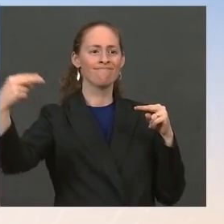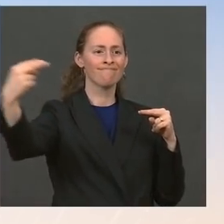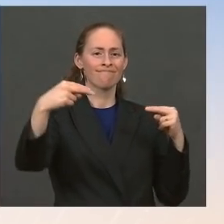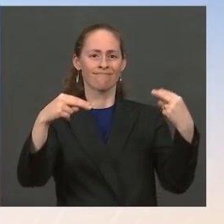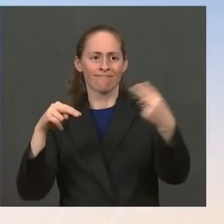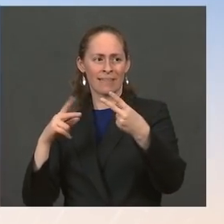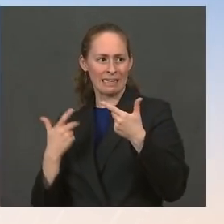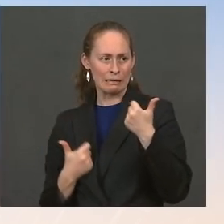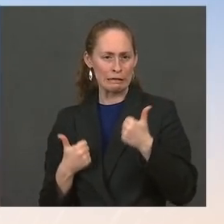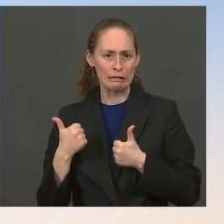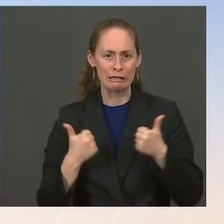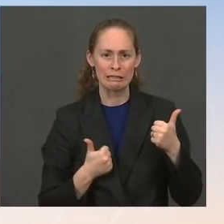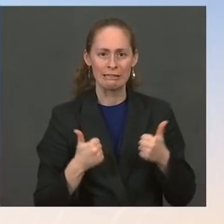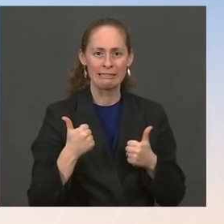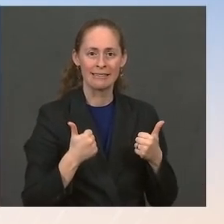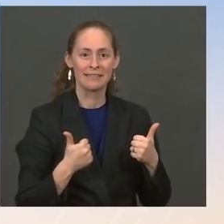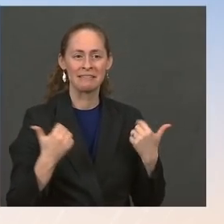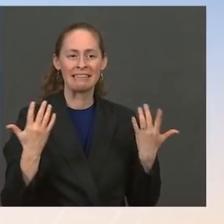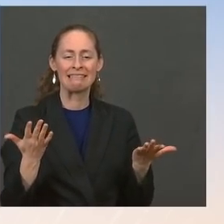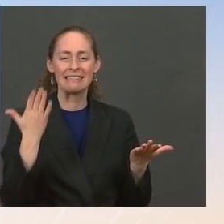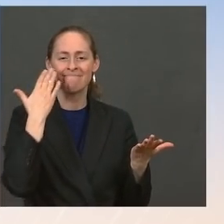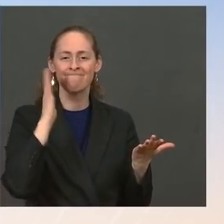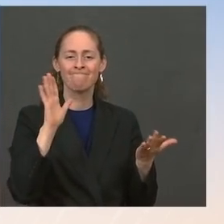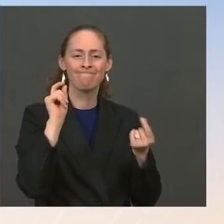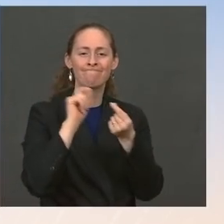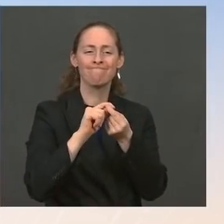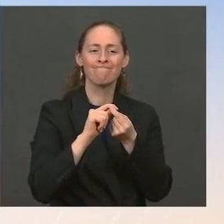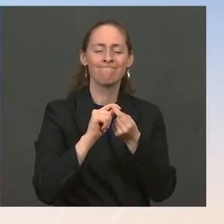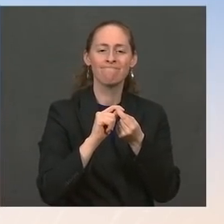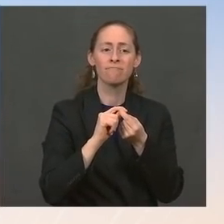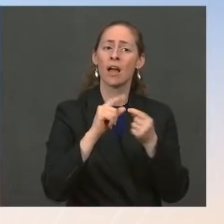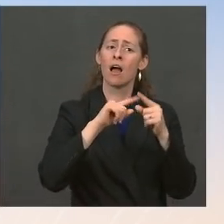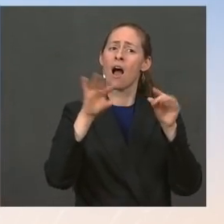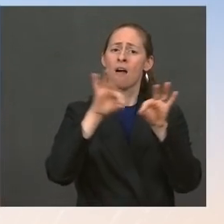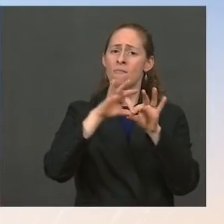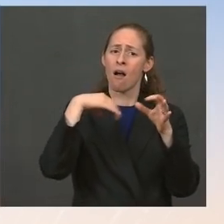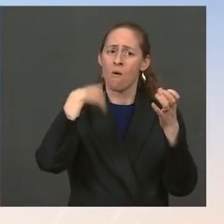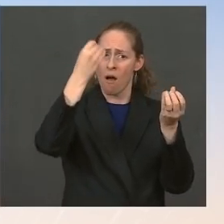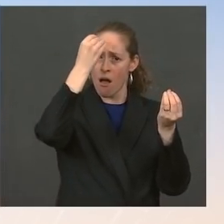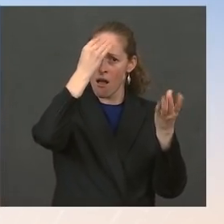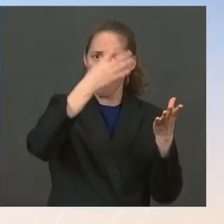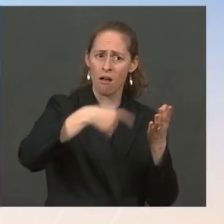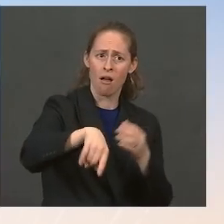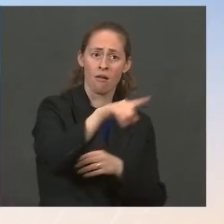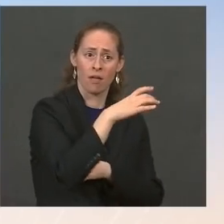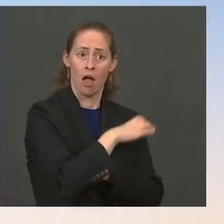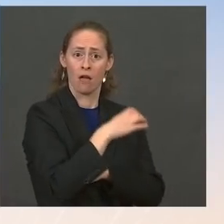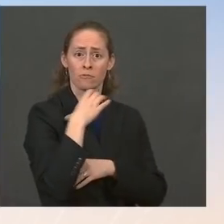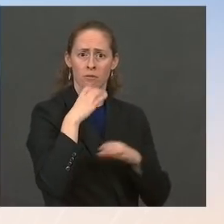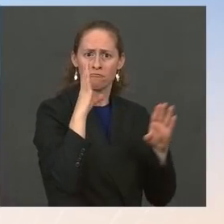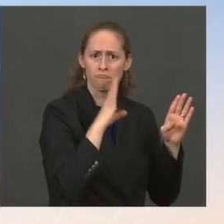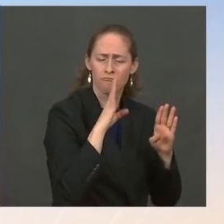is an important indication for the American people and for many members of Congress who are concerned, as the President is, about deficit reduction --